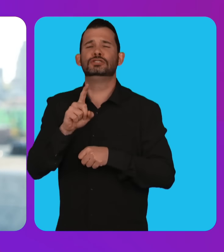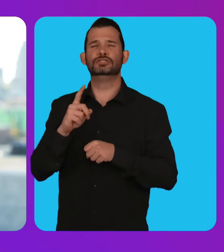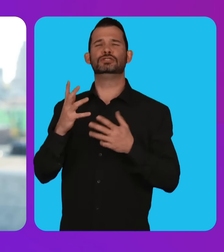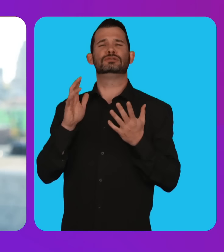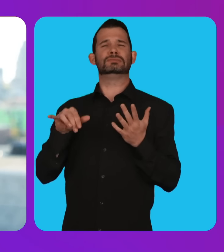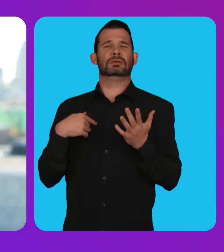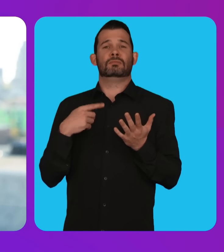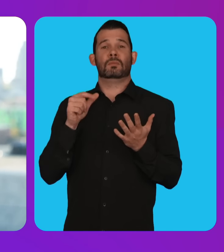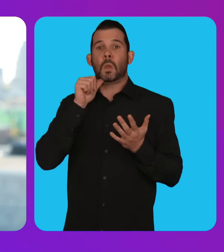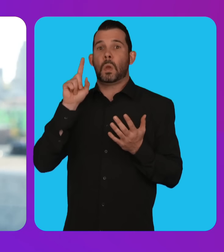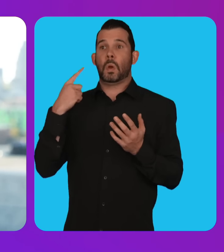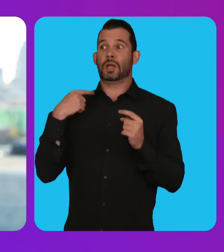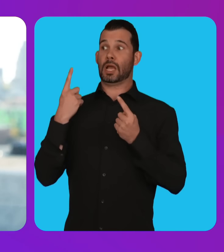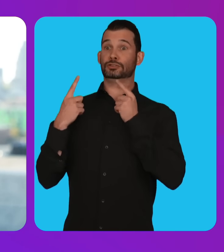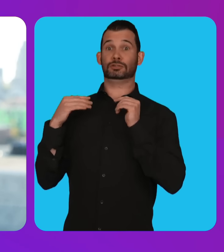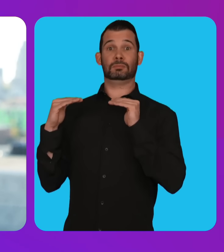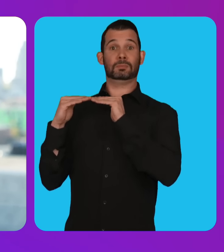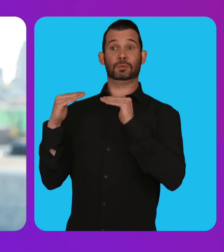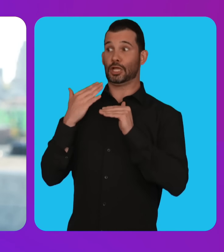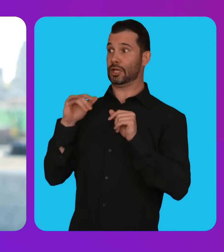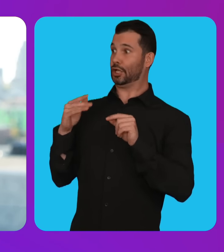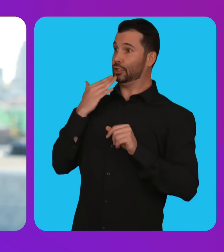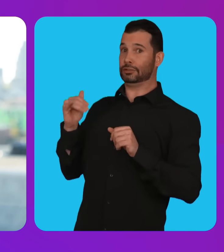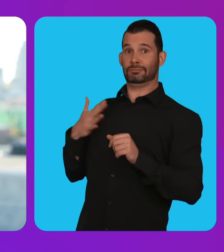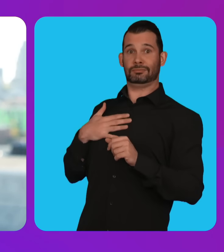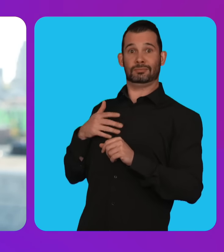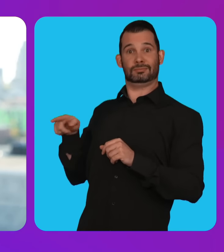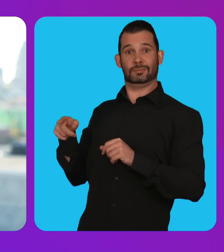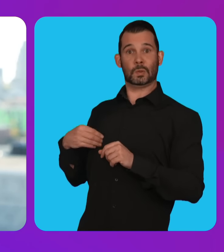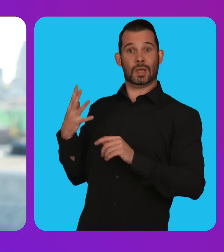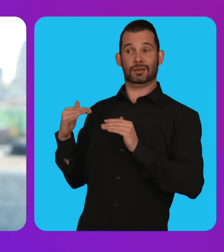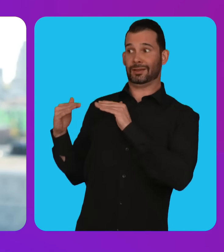not only be considered as good as my, you know,